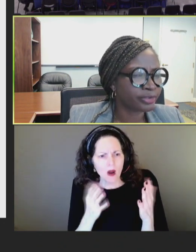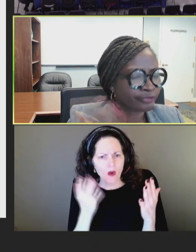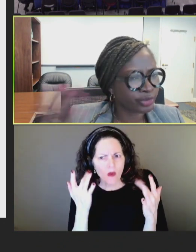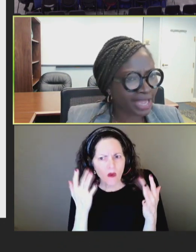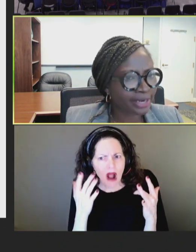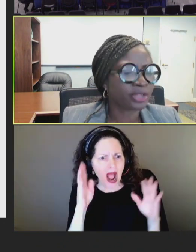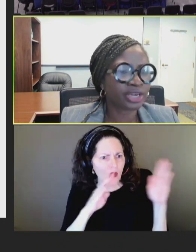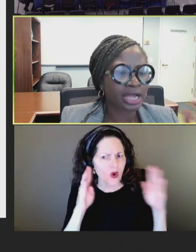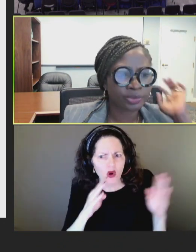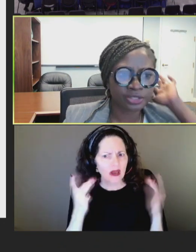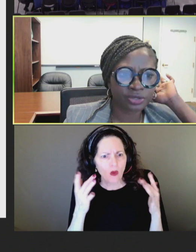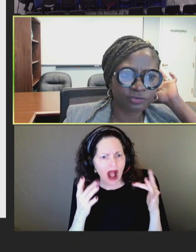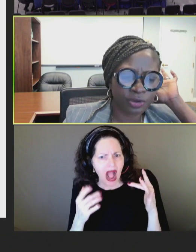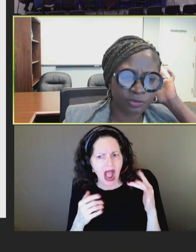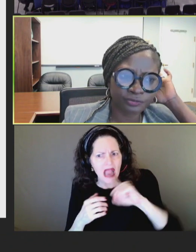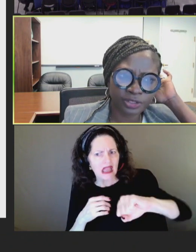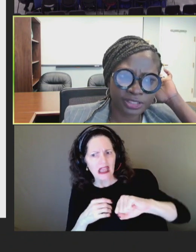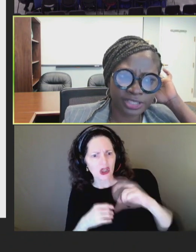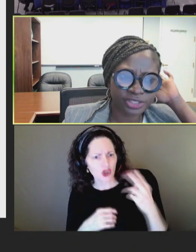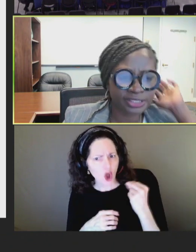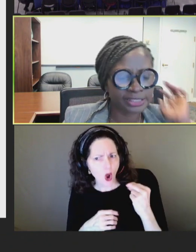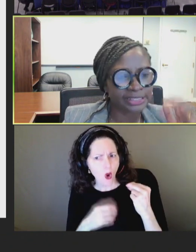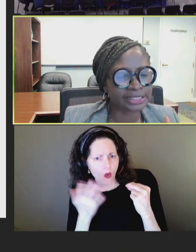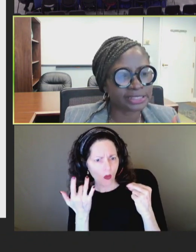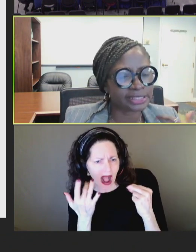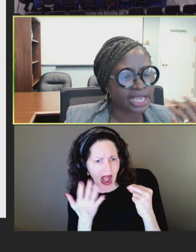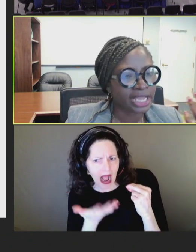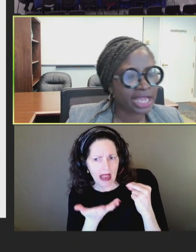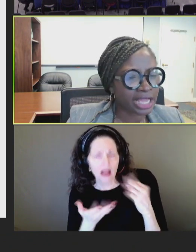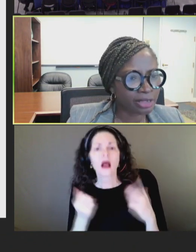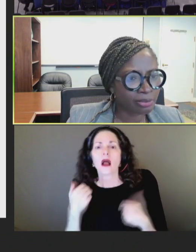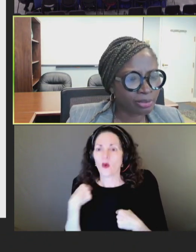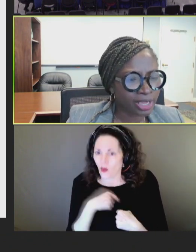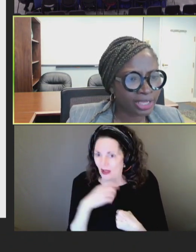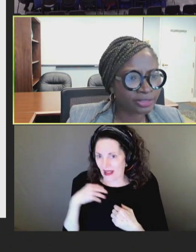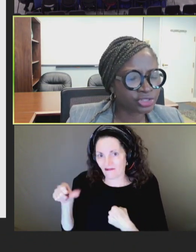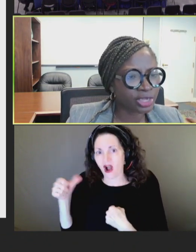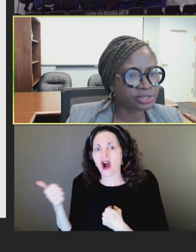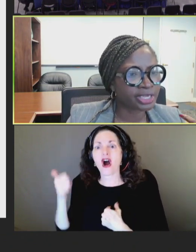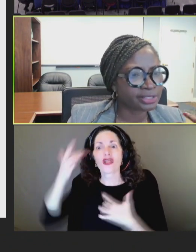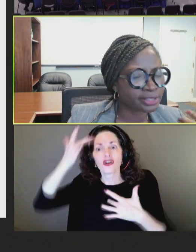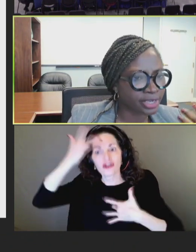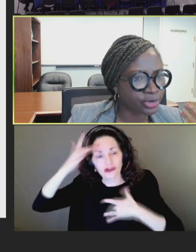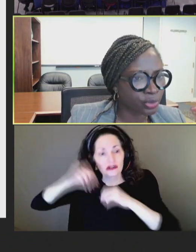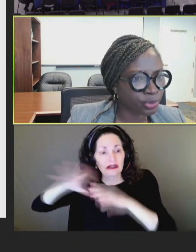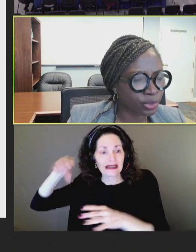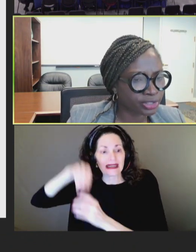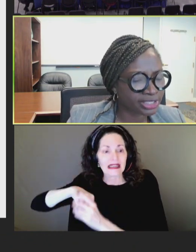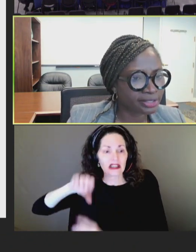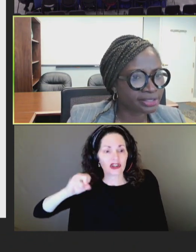we've had other outbreaks of contagious diseases in the shelters. You know, we want to take this